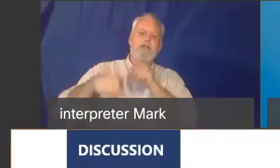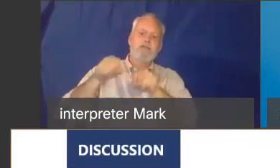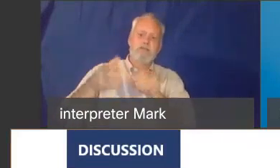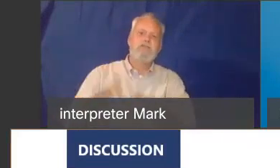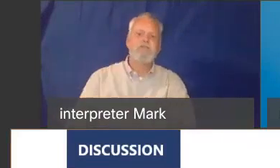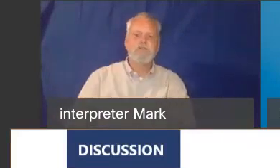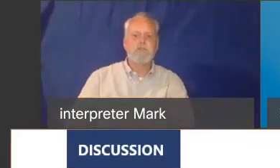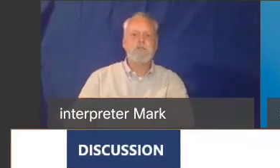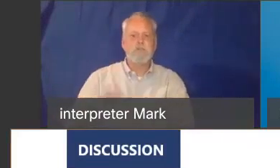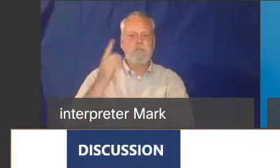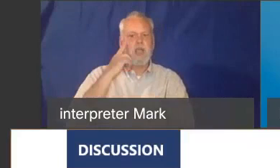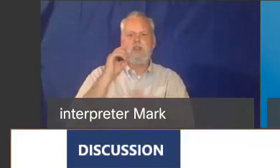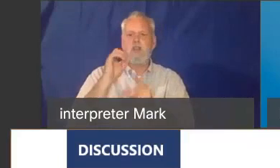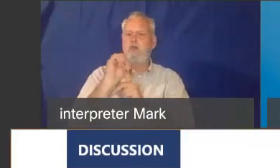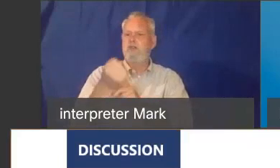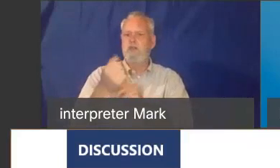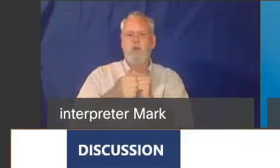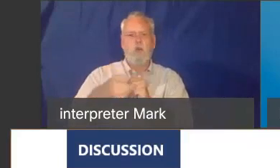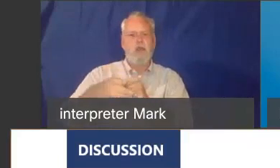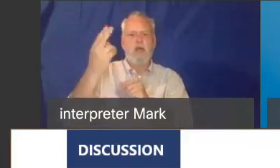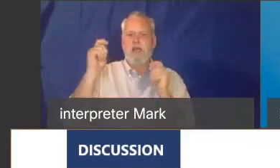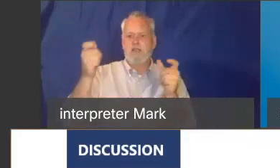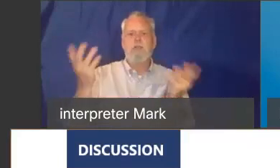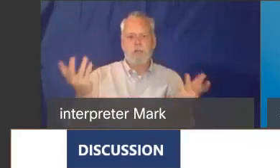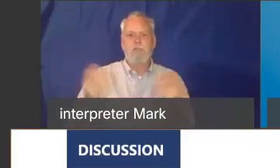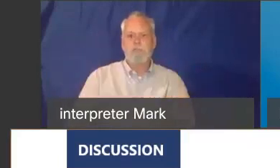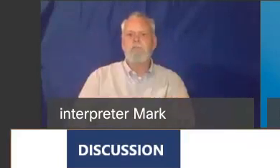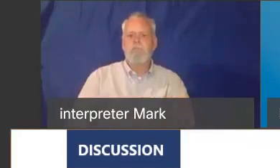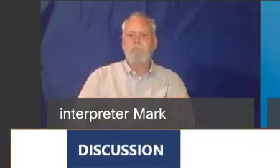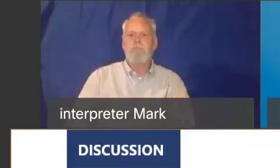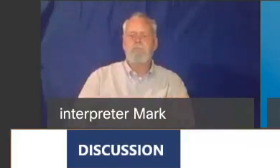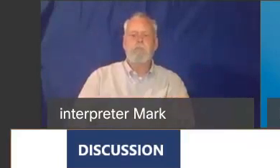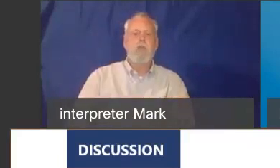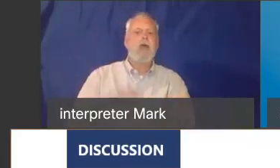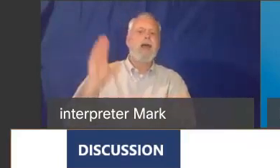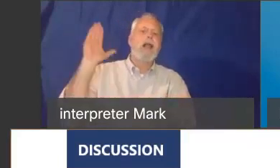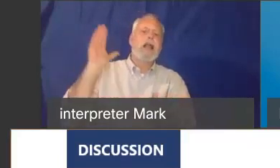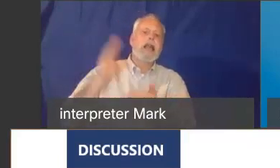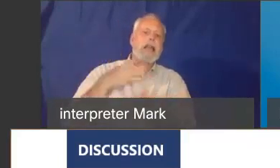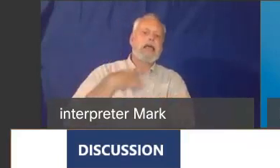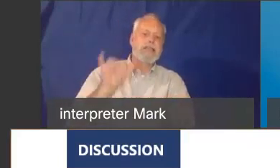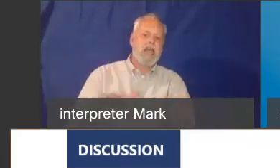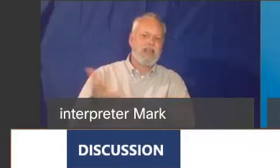High speed are. Less likely in the future condition, then.